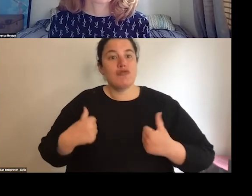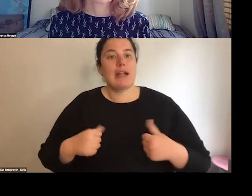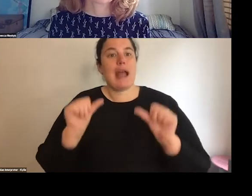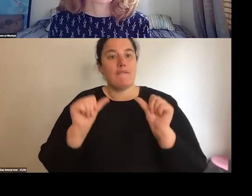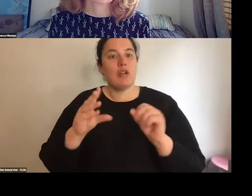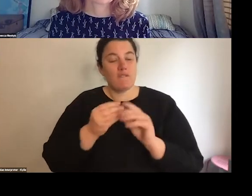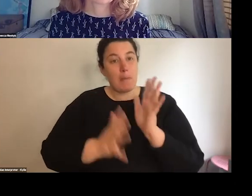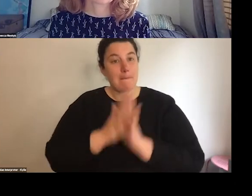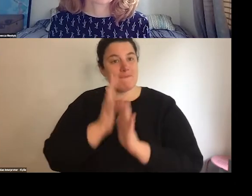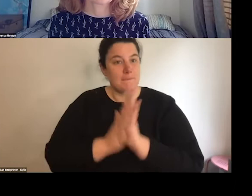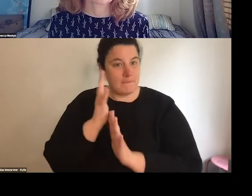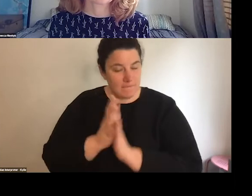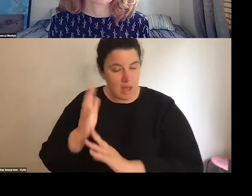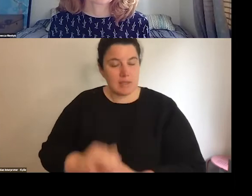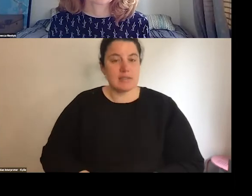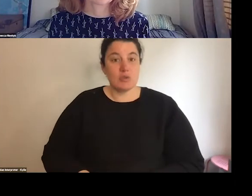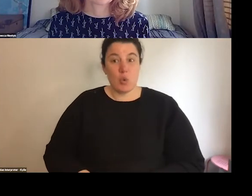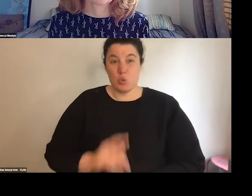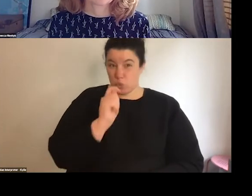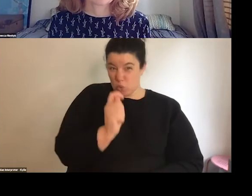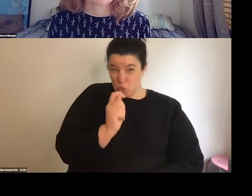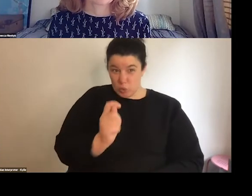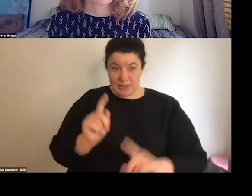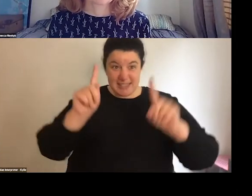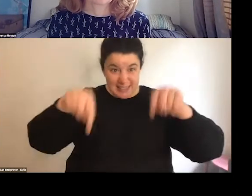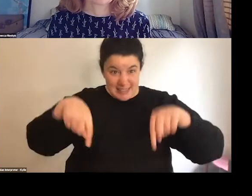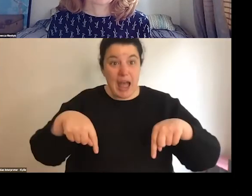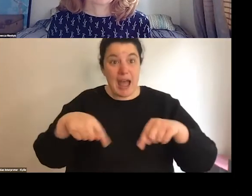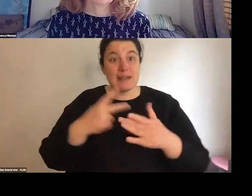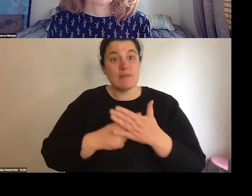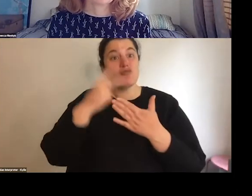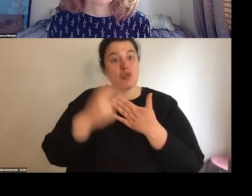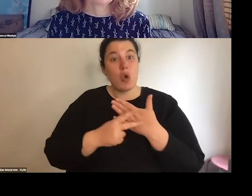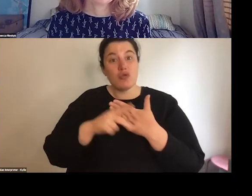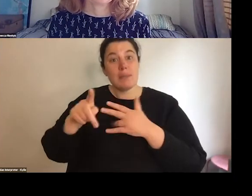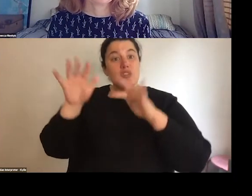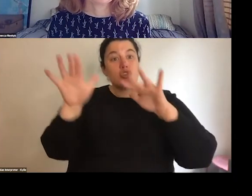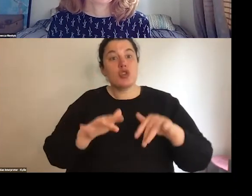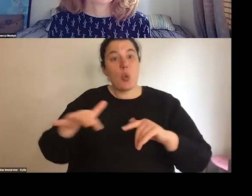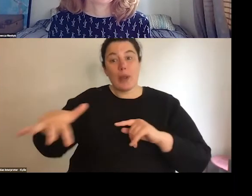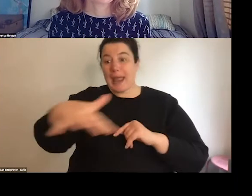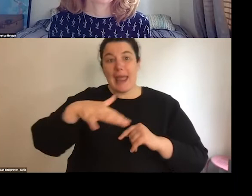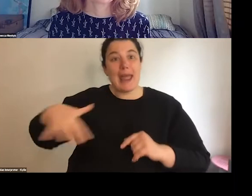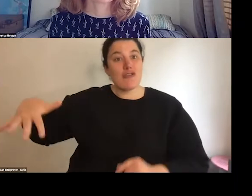So we're about to start a program in Southern Snowies in the Batlow region.